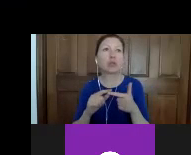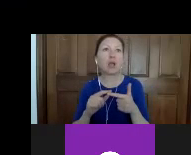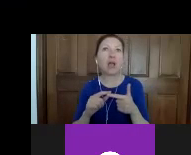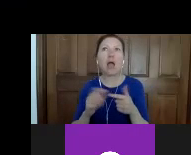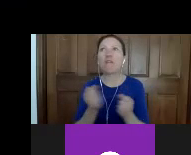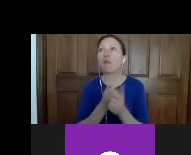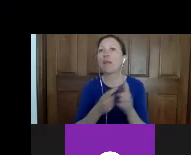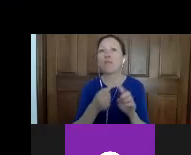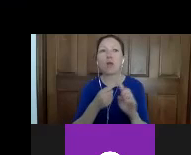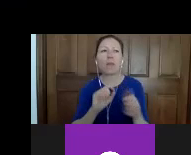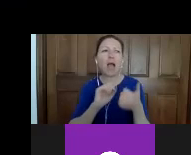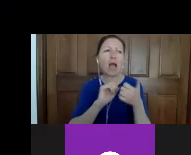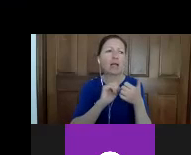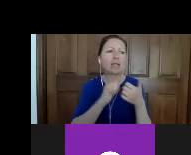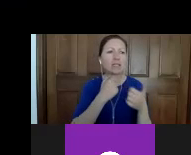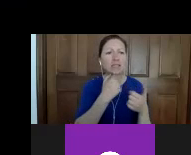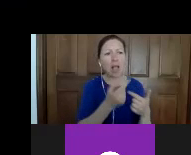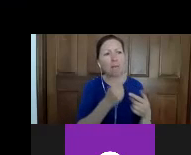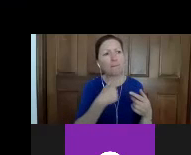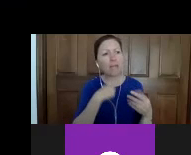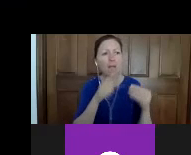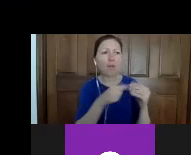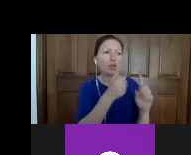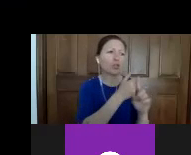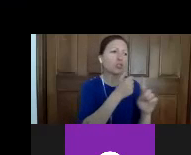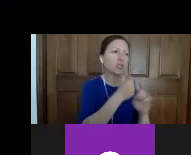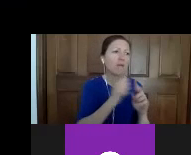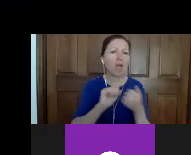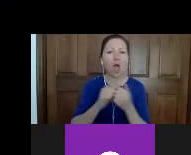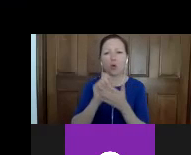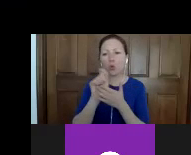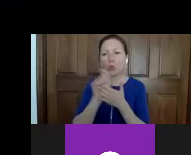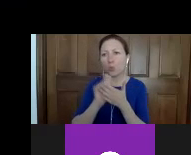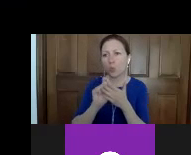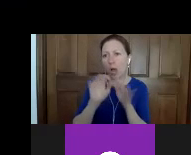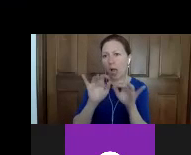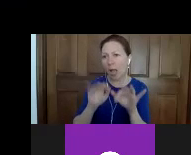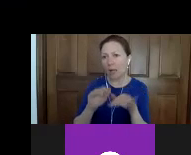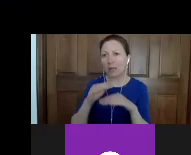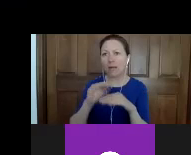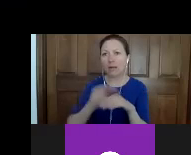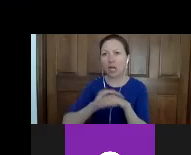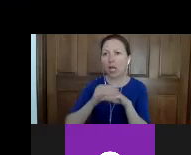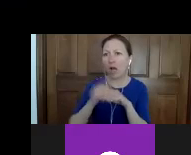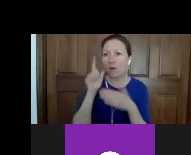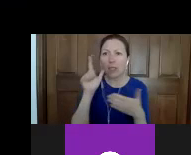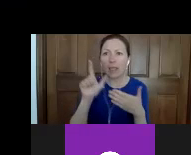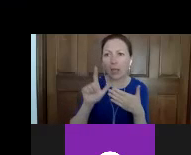you write an amazing cover letter, it's not bragging, we can teach you how to plan for